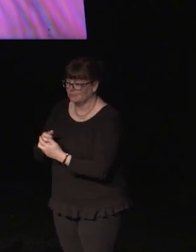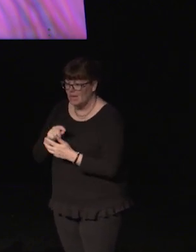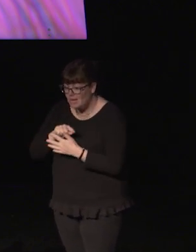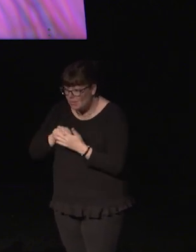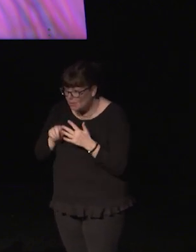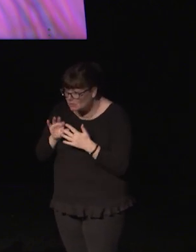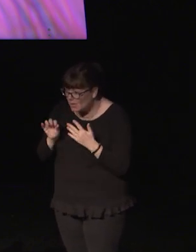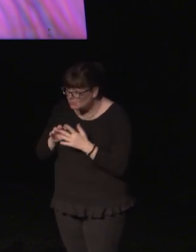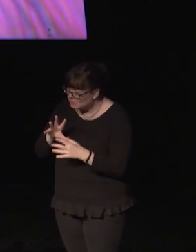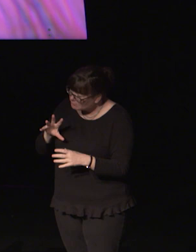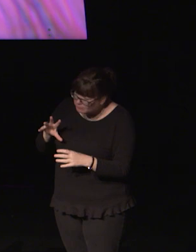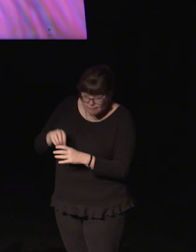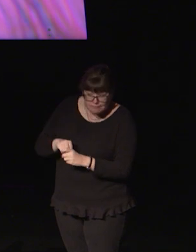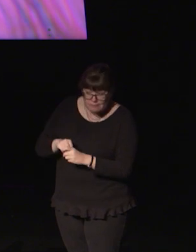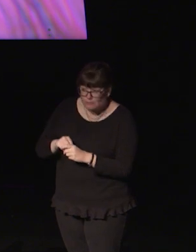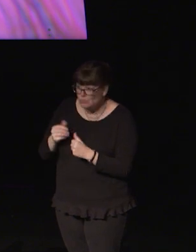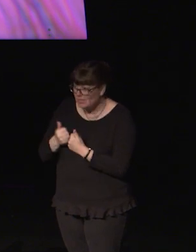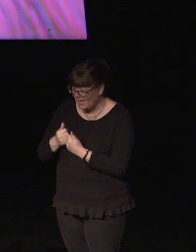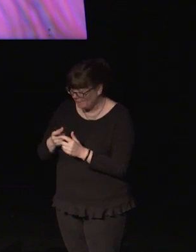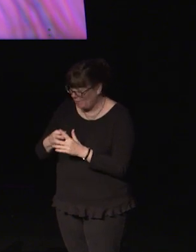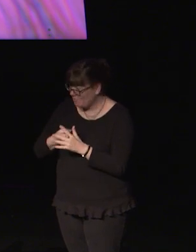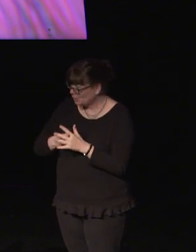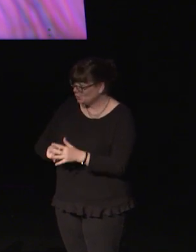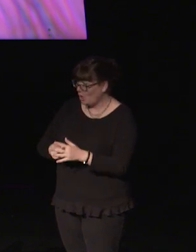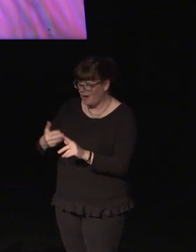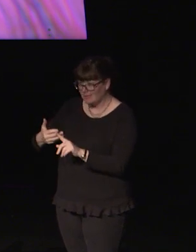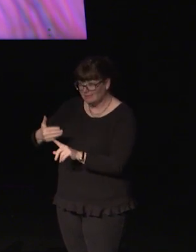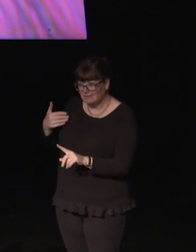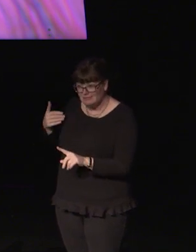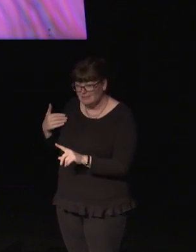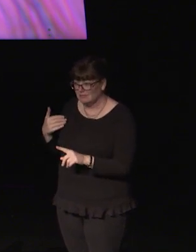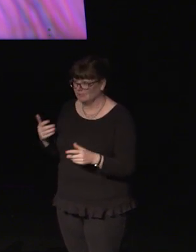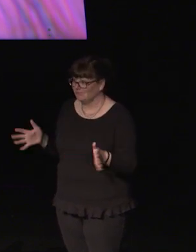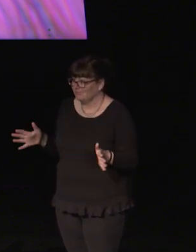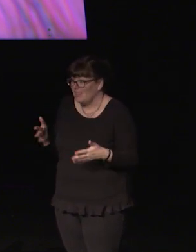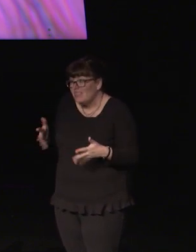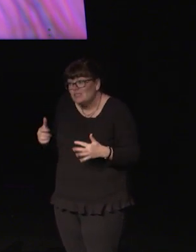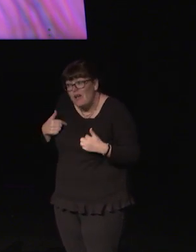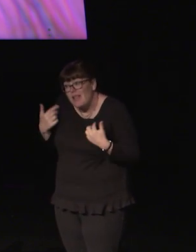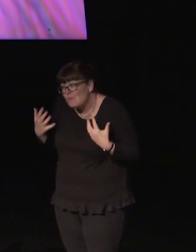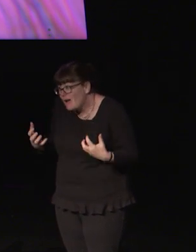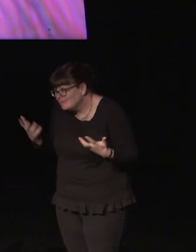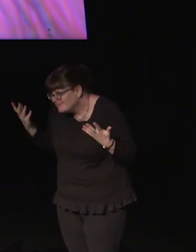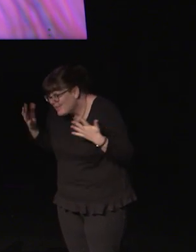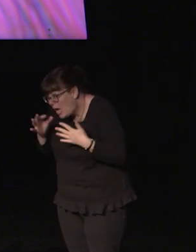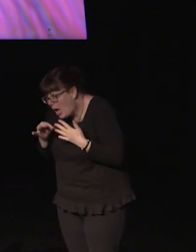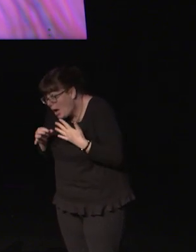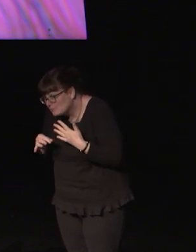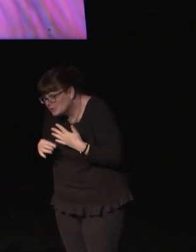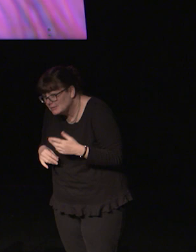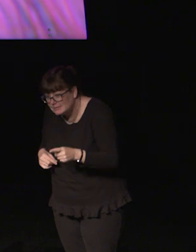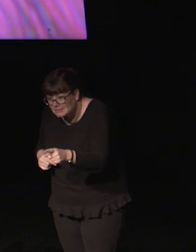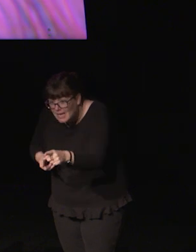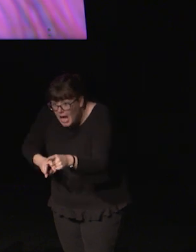built into games from the start, is all I want. Mhm. -Mhm. Like high contrast menu options.